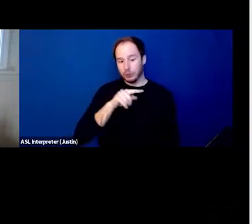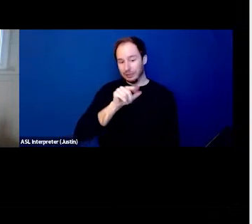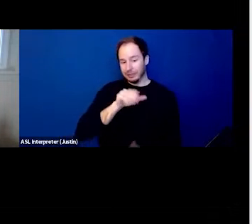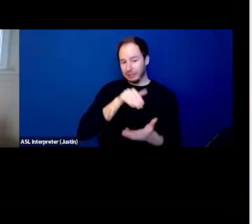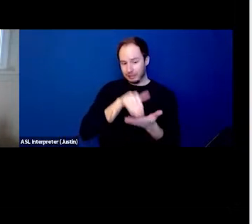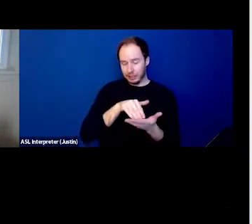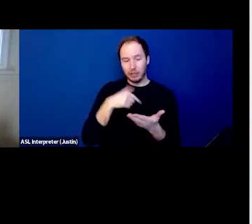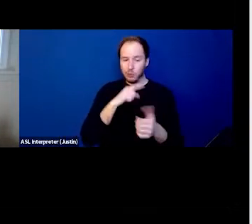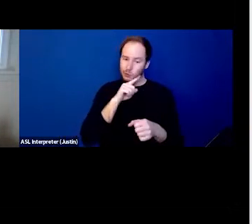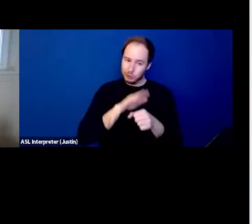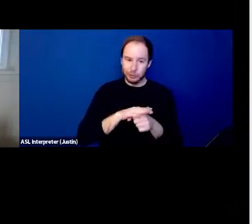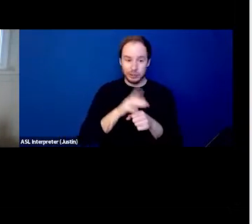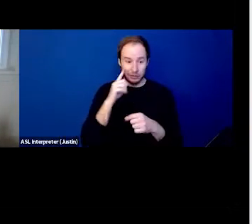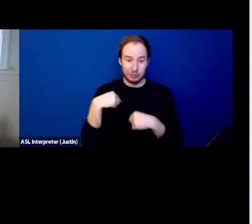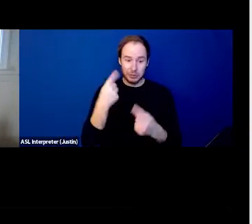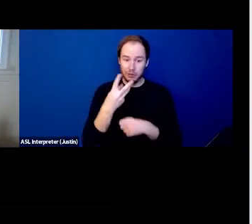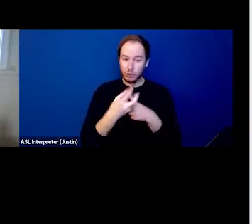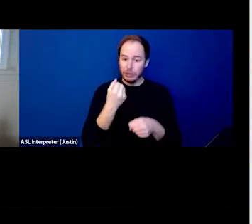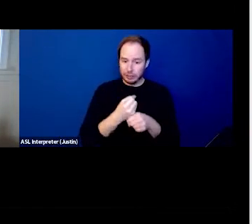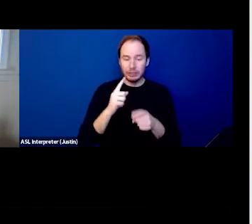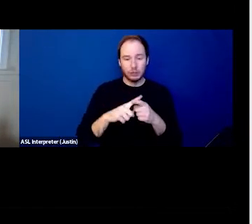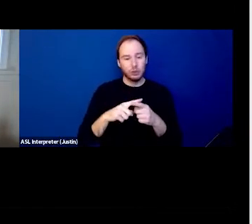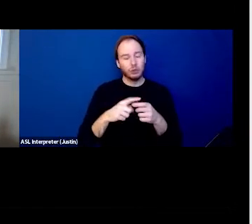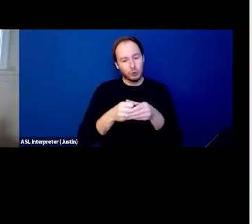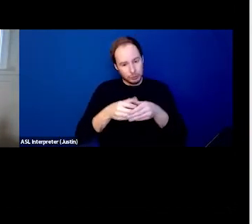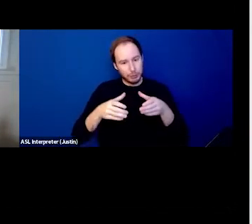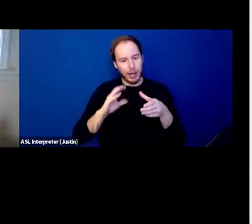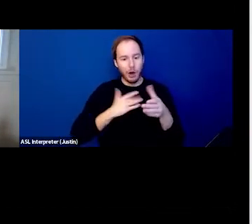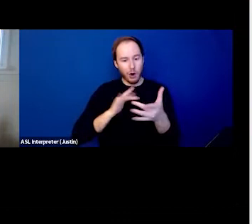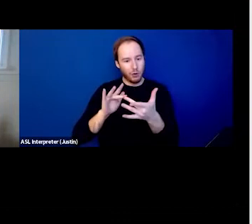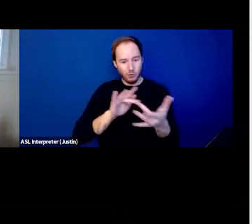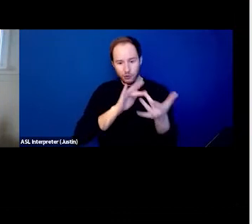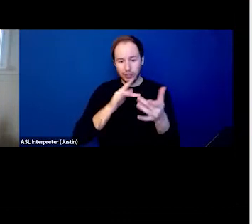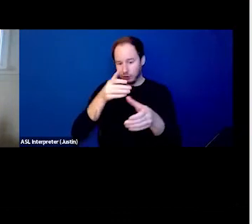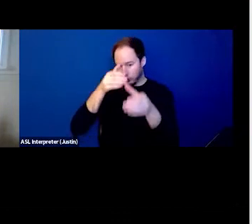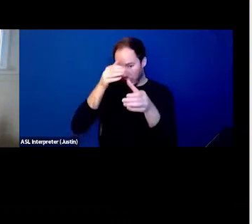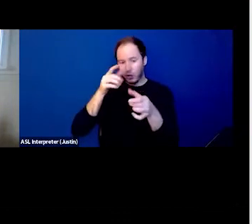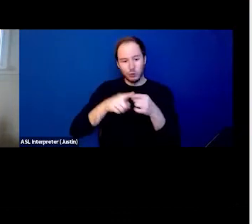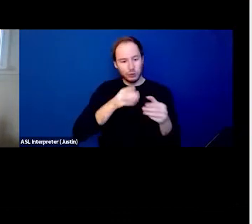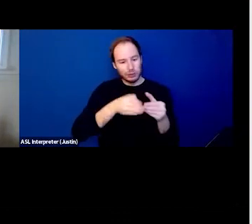especially over the past couple years, to expanding our reach and knowledge in completing SOAR applications